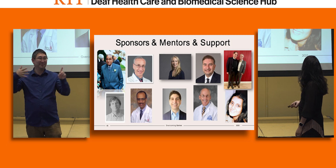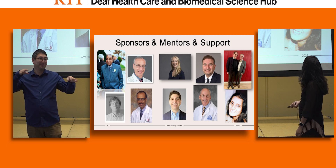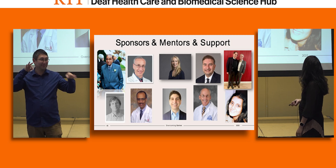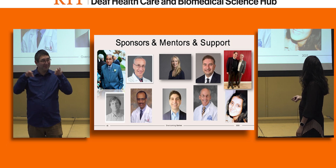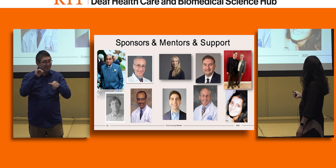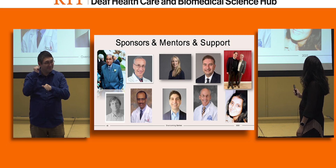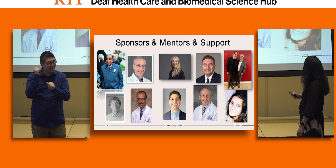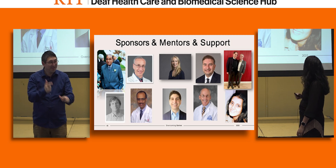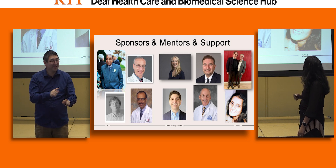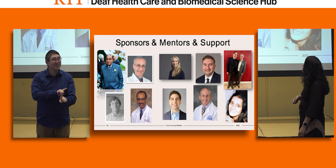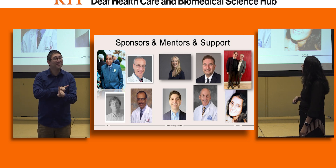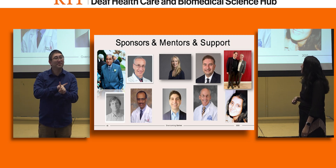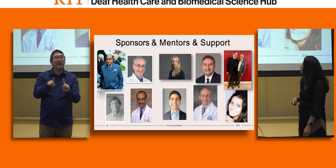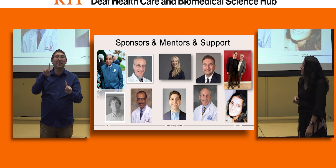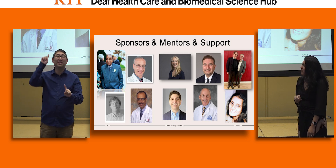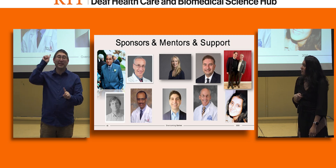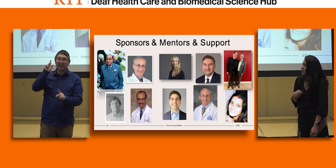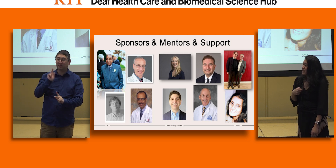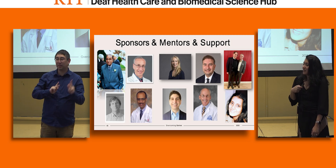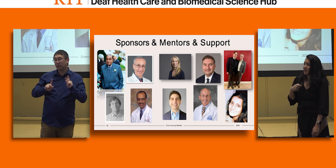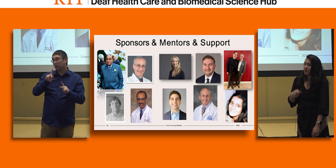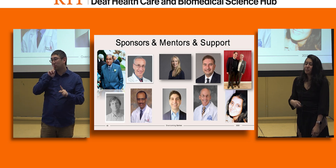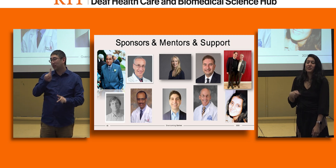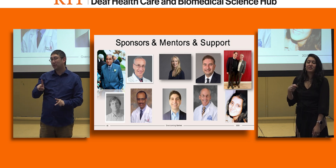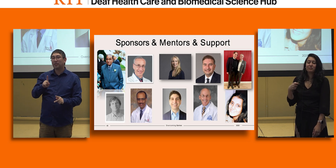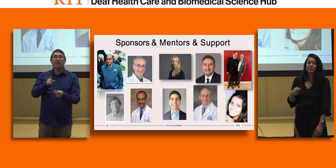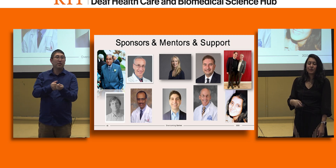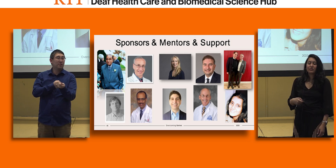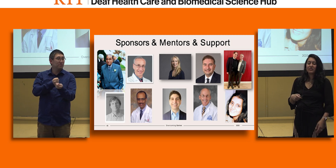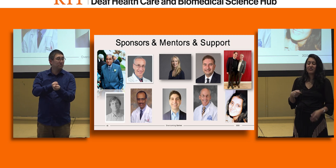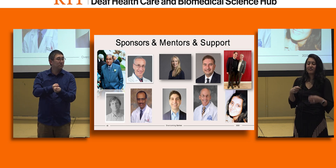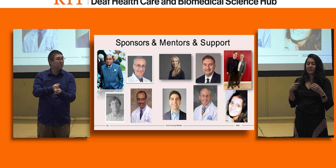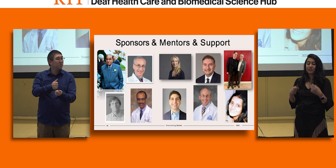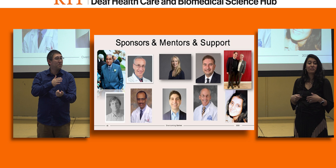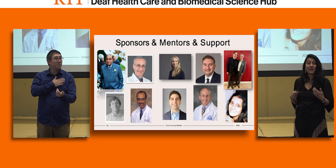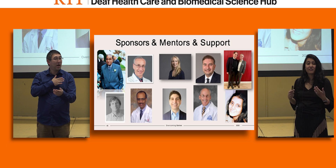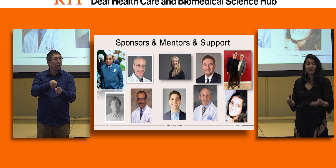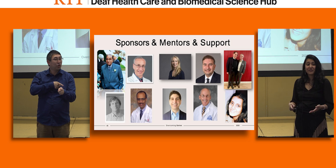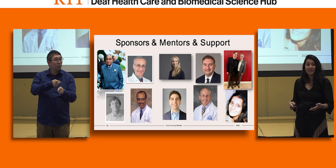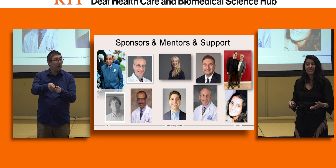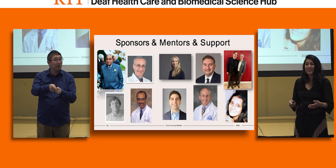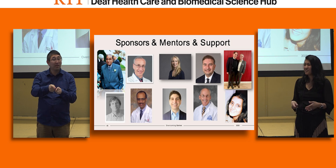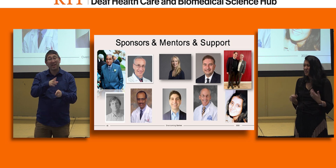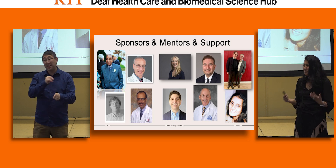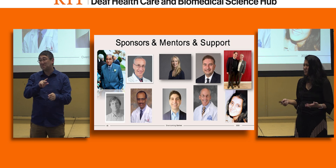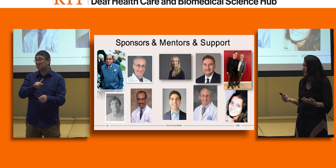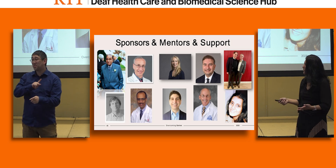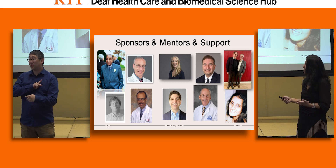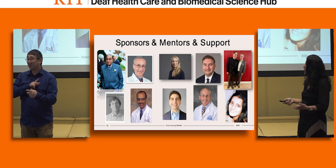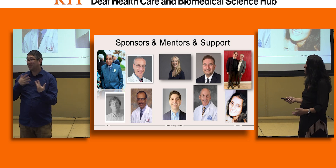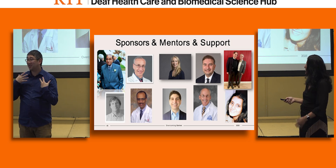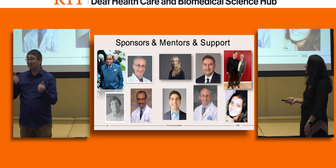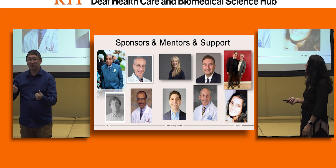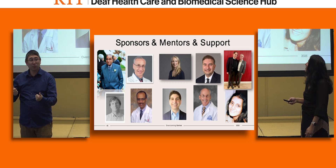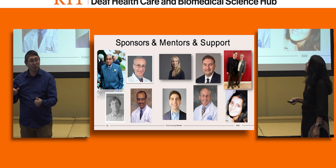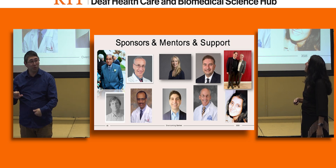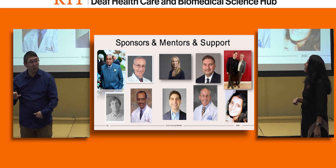but these are people who have helped both further my career as well as my personal well-being